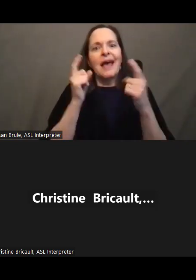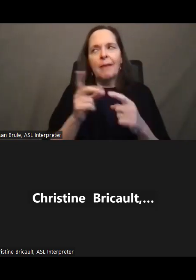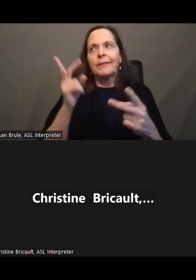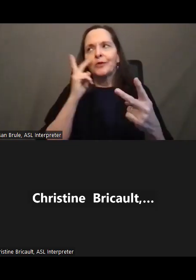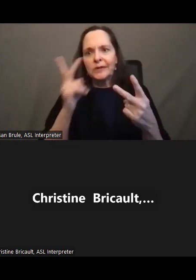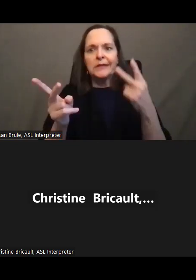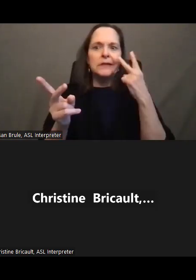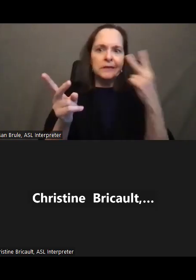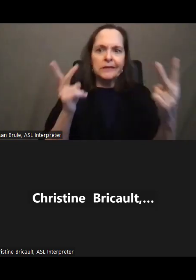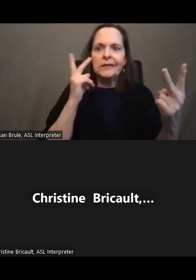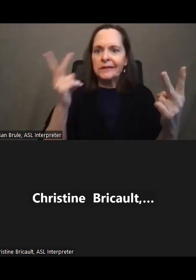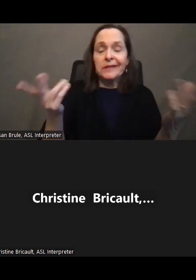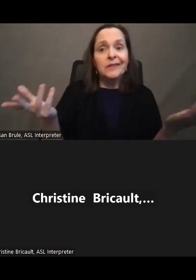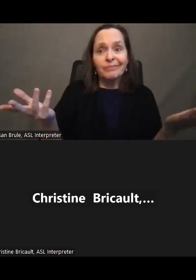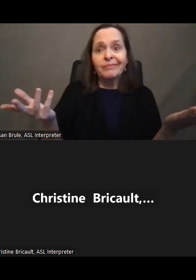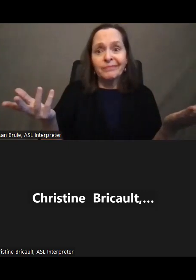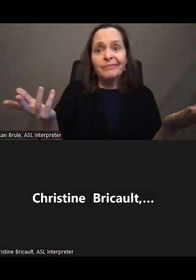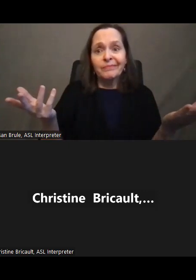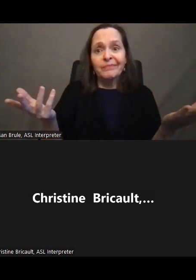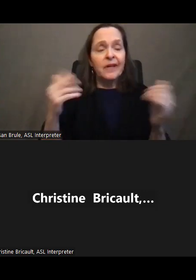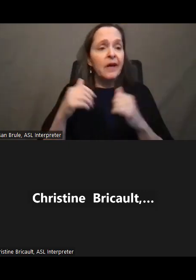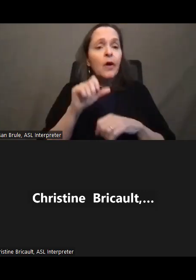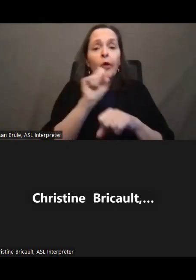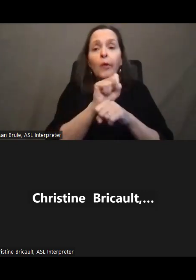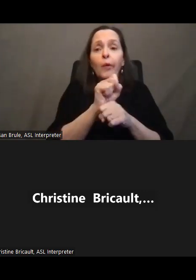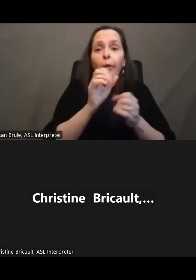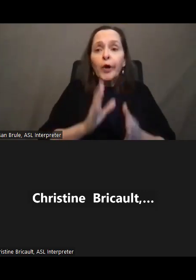employees are facing negative performance evaluations,